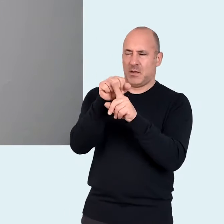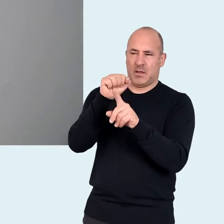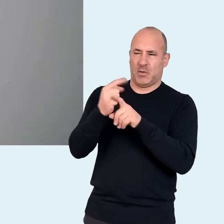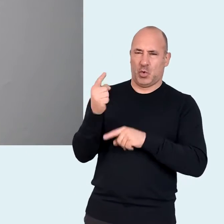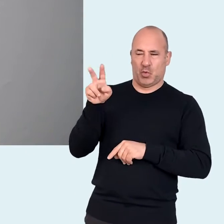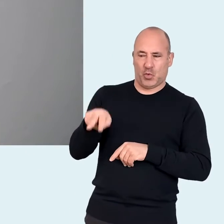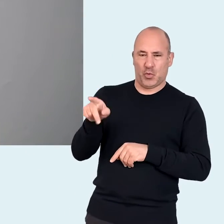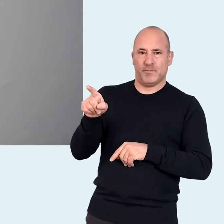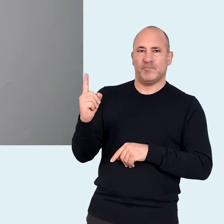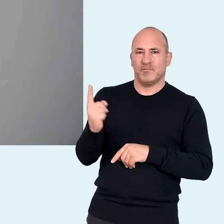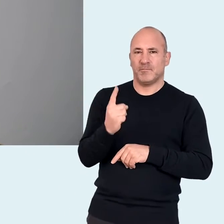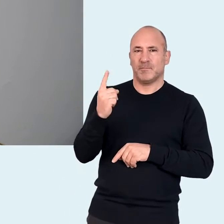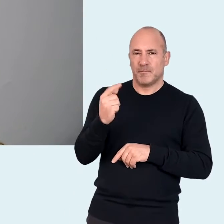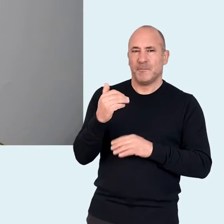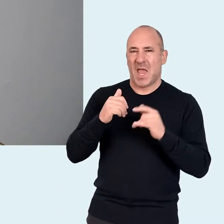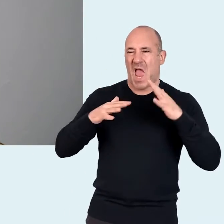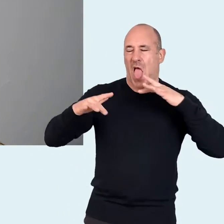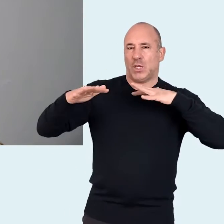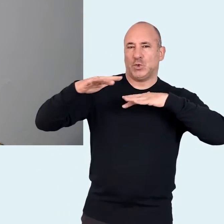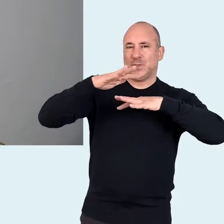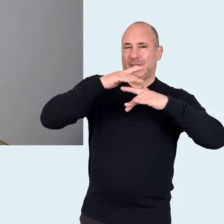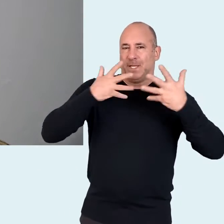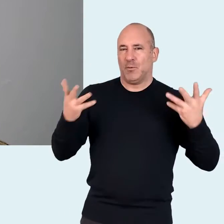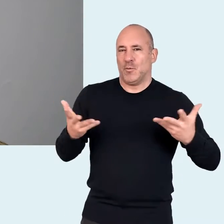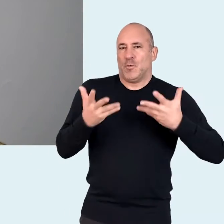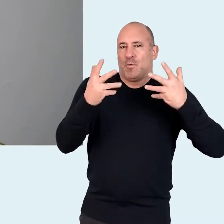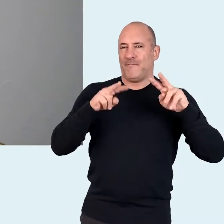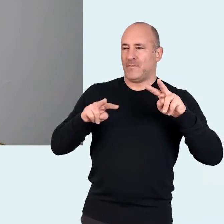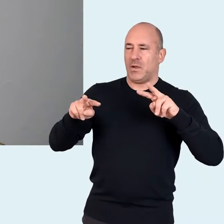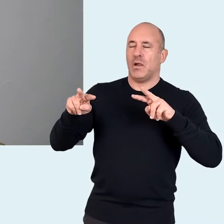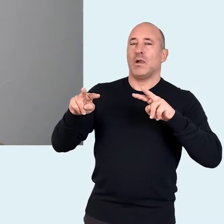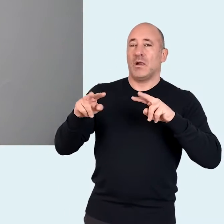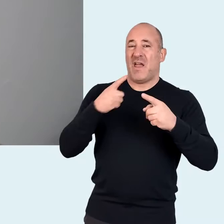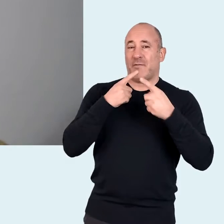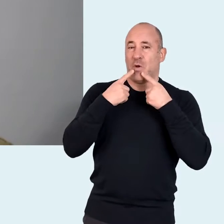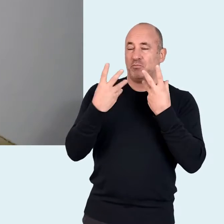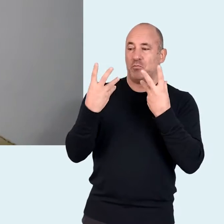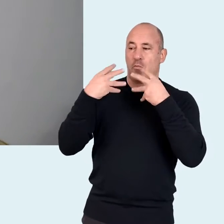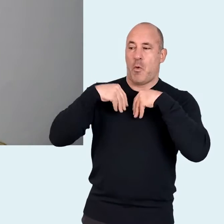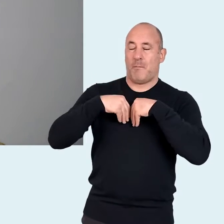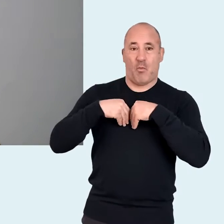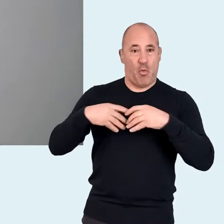making them feel welcome, but also just noticing as people come in, what's the kind of energy